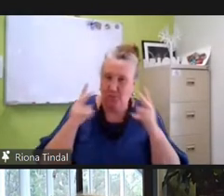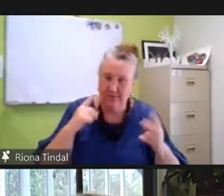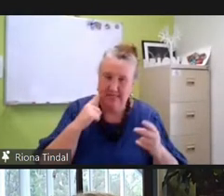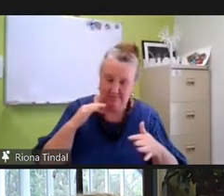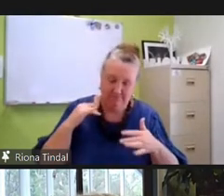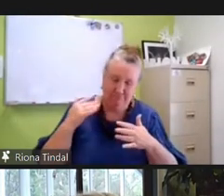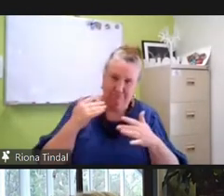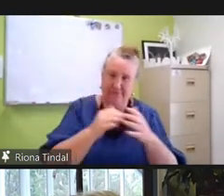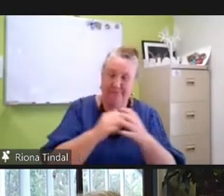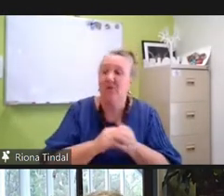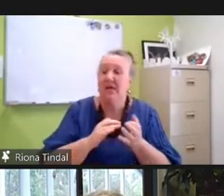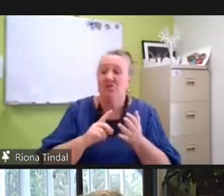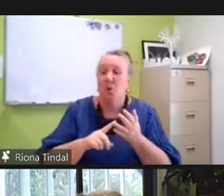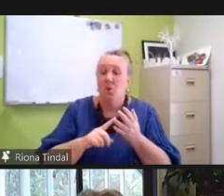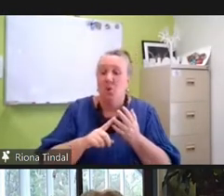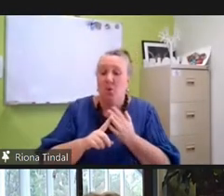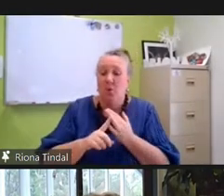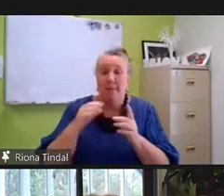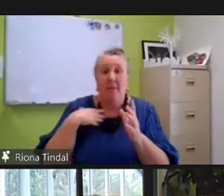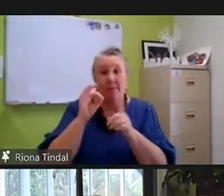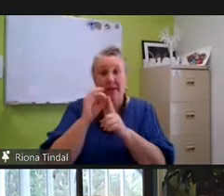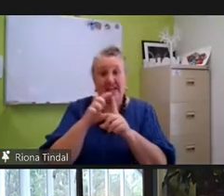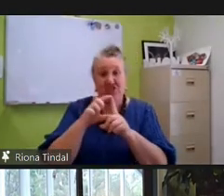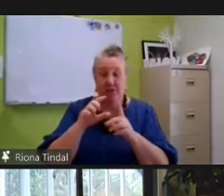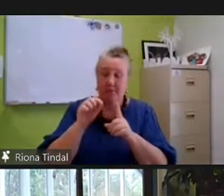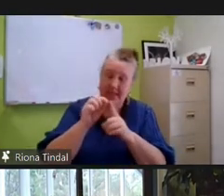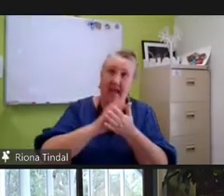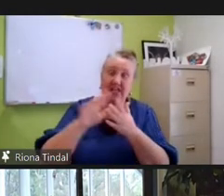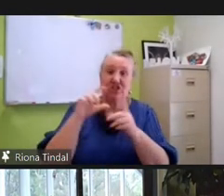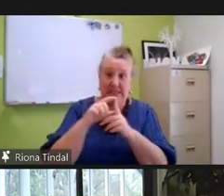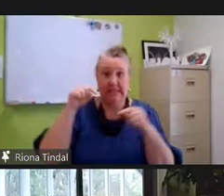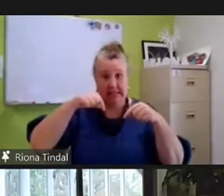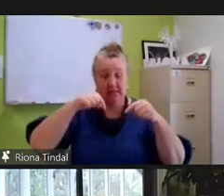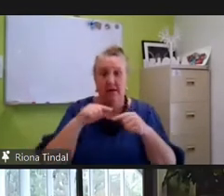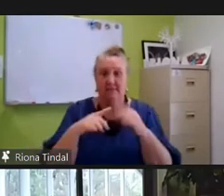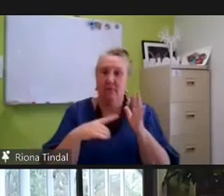art course because of course, I'm a very visual person and had been for quite some time. My PhD,